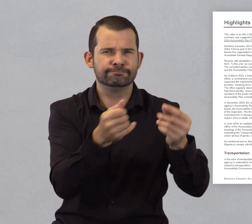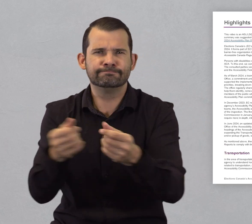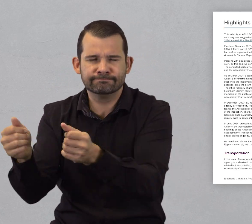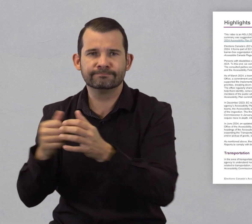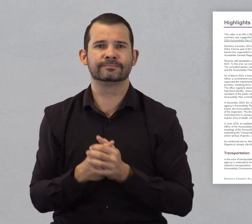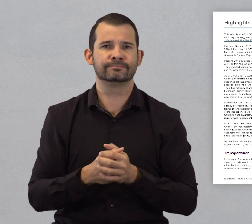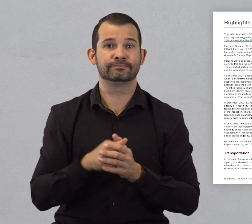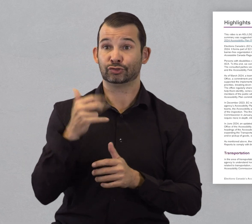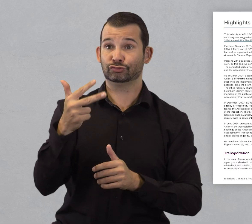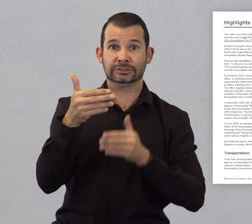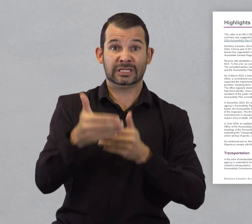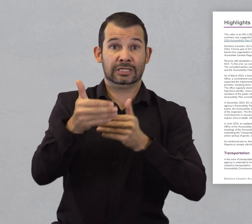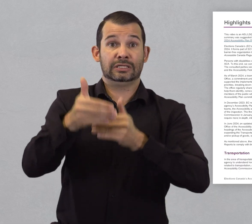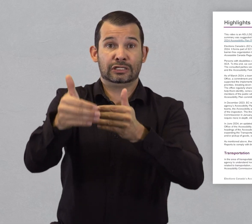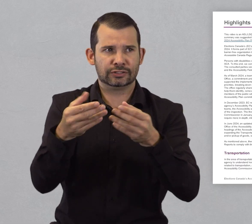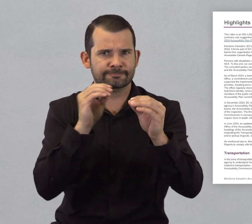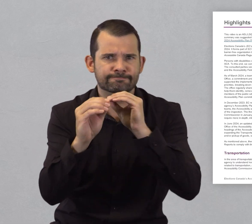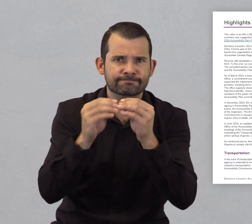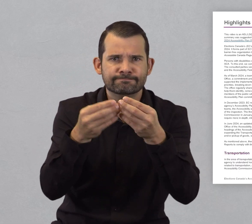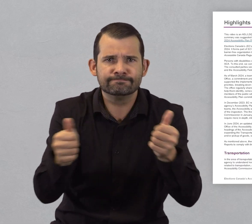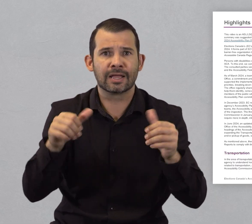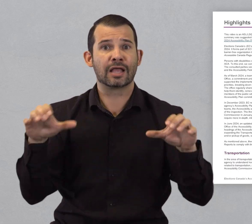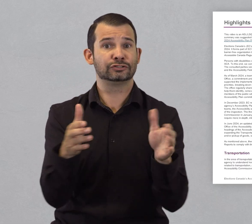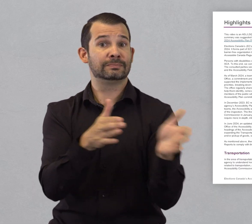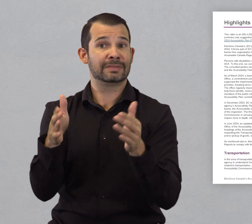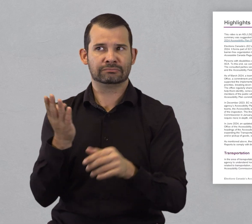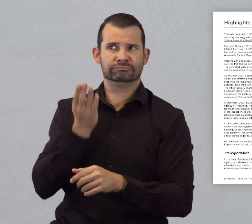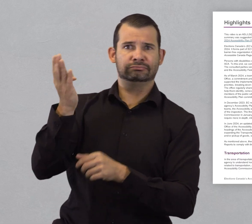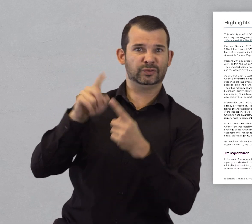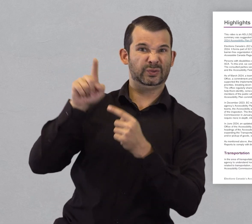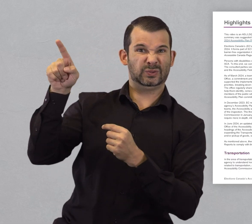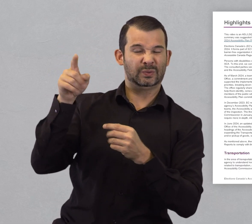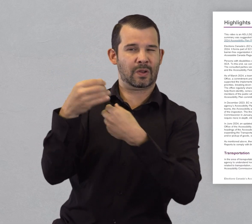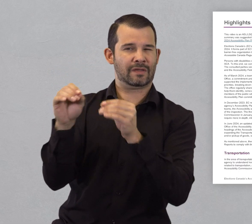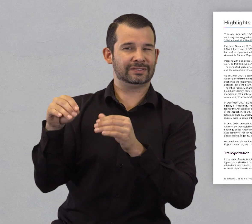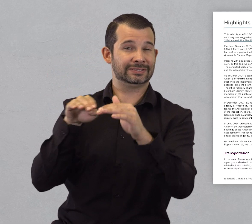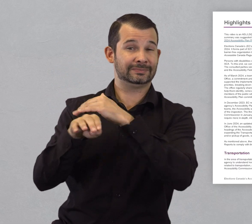The three-stage corrective action plan was submitted to the Office of the Accessibility